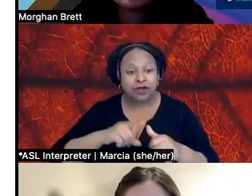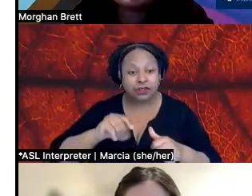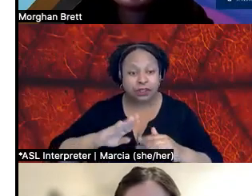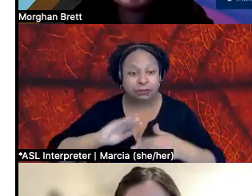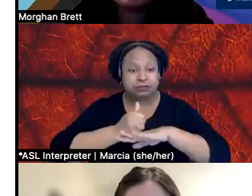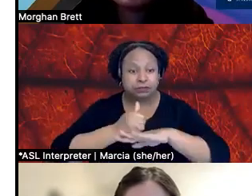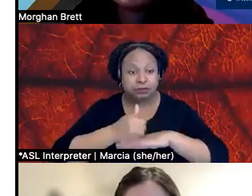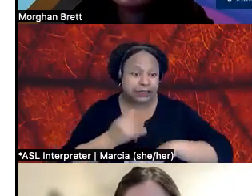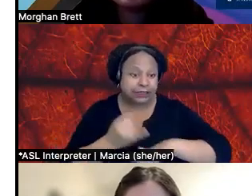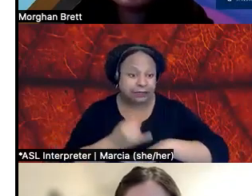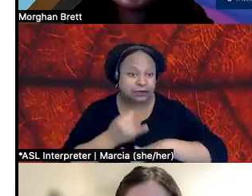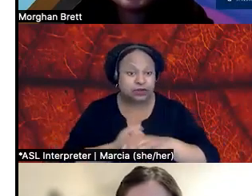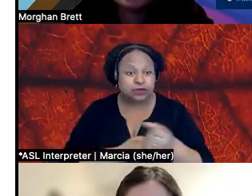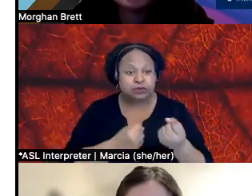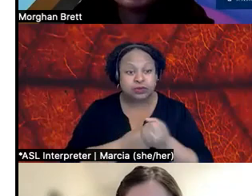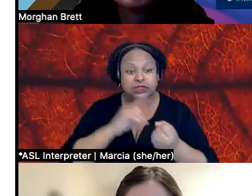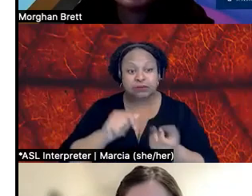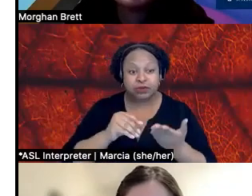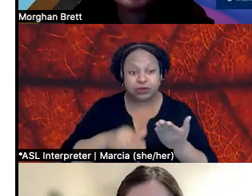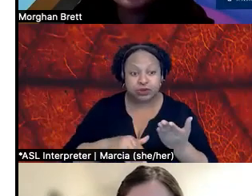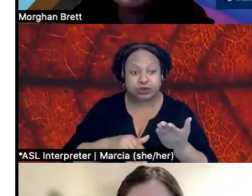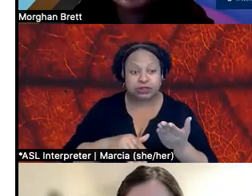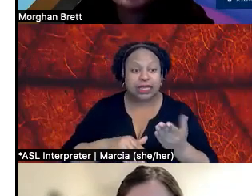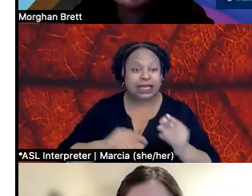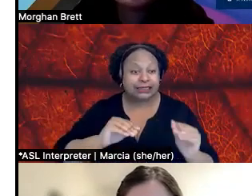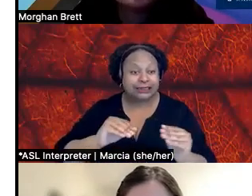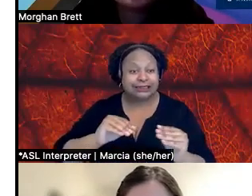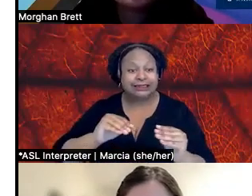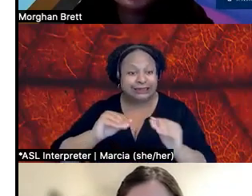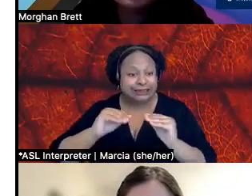support disabled students and educate members of the college community.